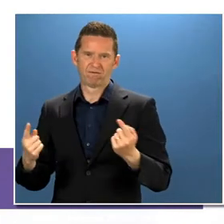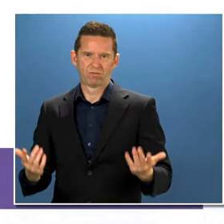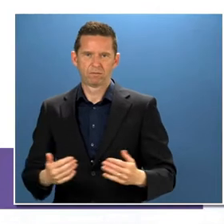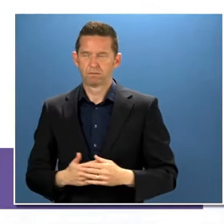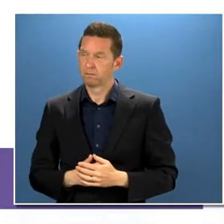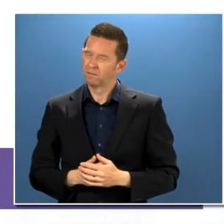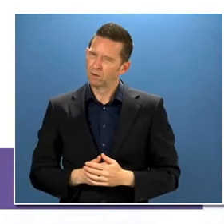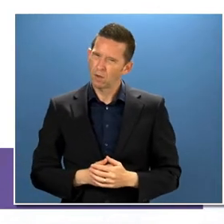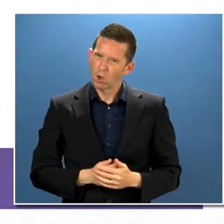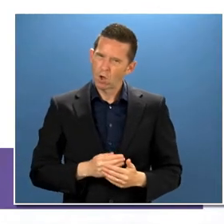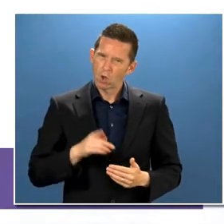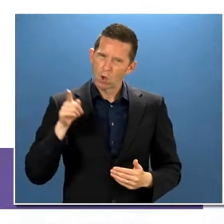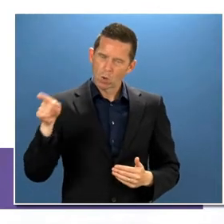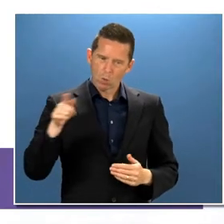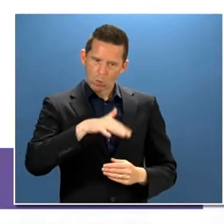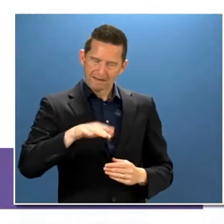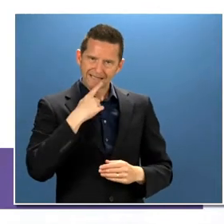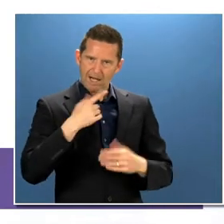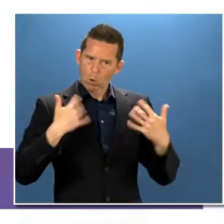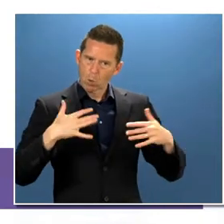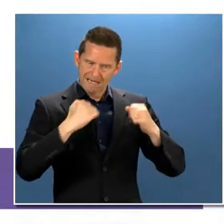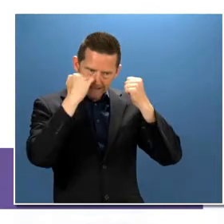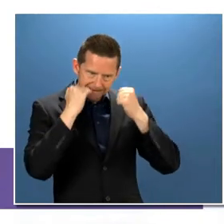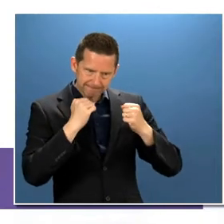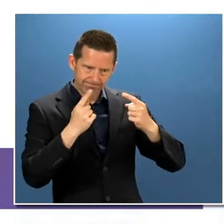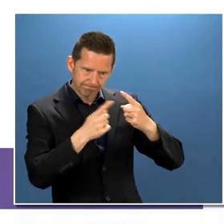It is very fact-based. Is that right? Absolutely.